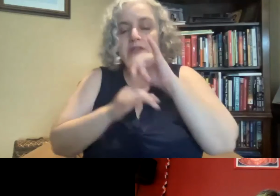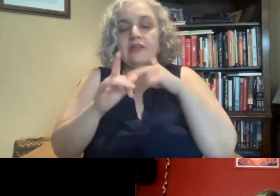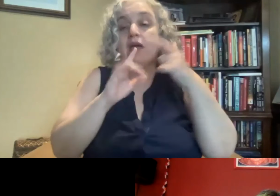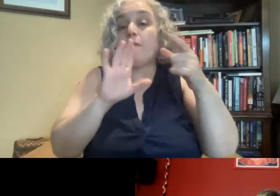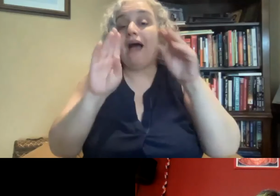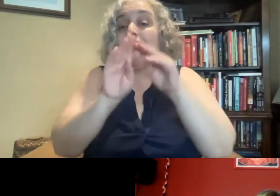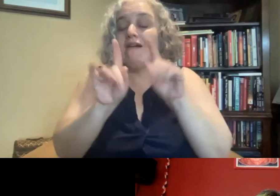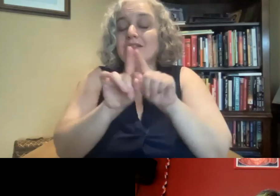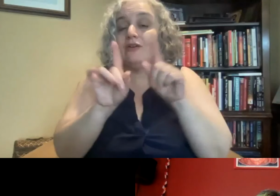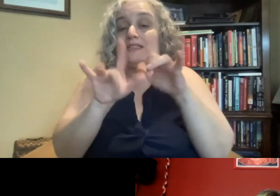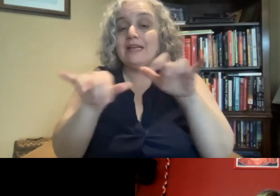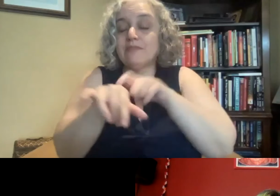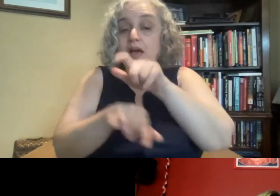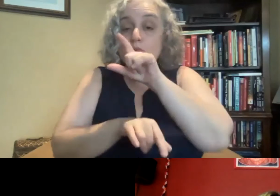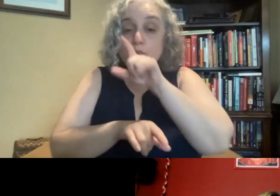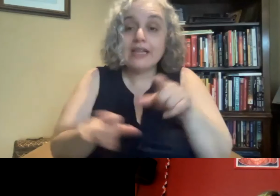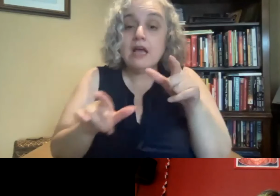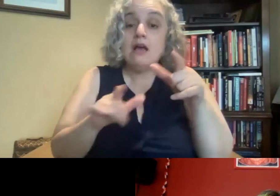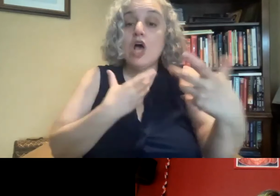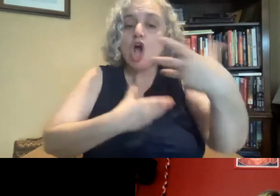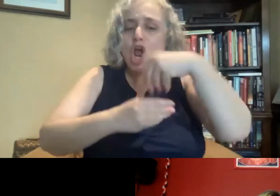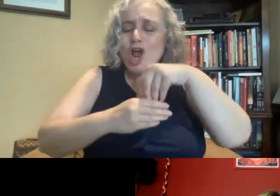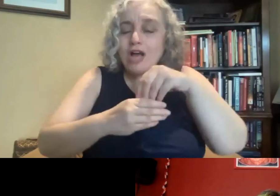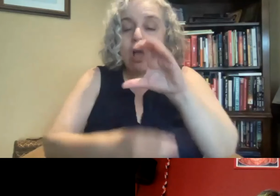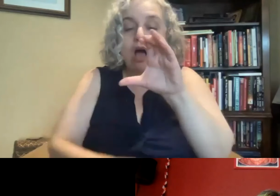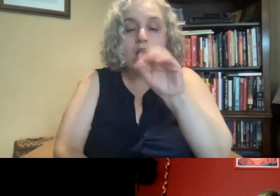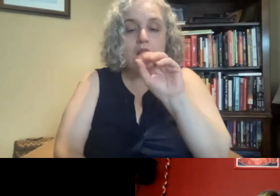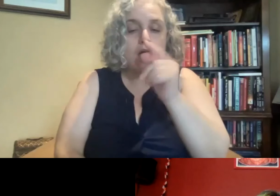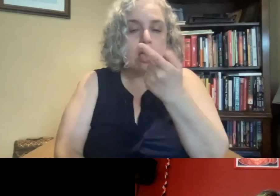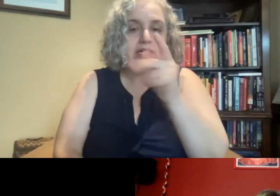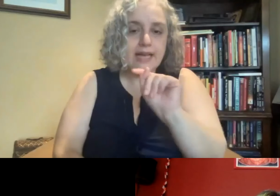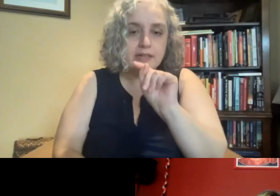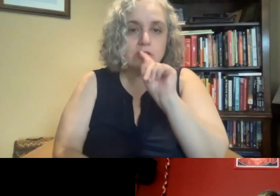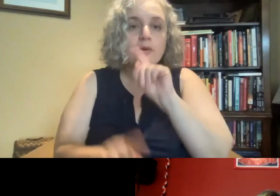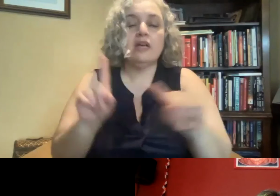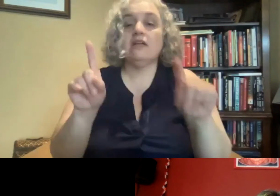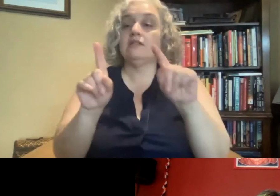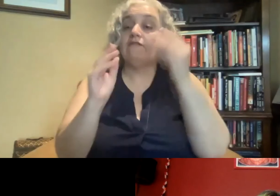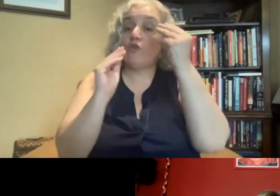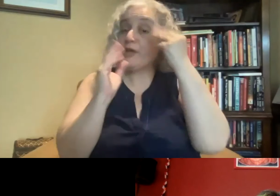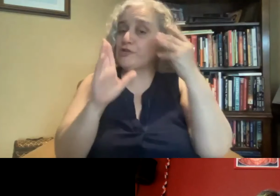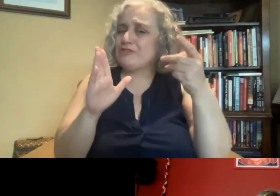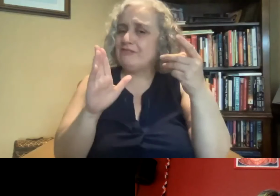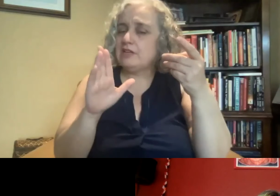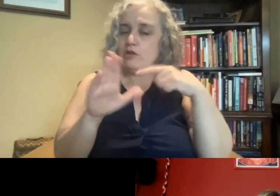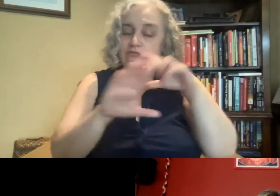is removed and the data set is passed from one group to another.